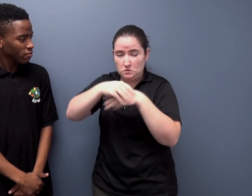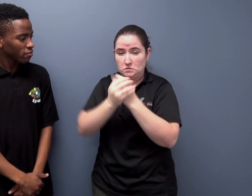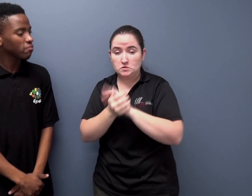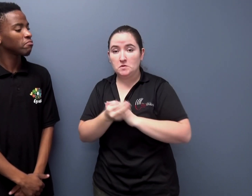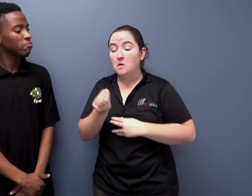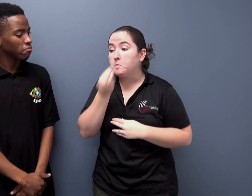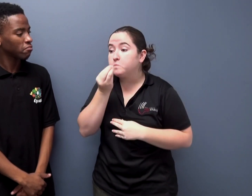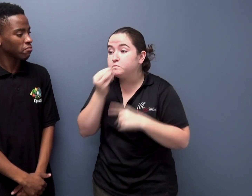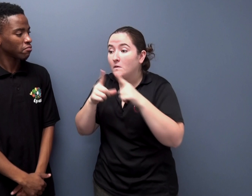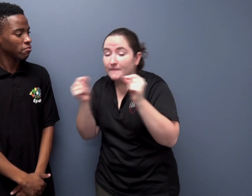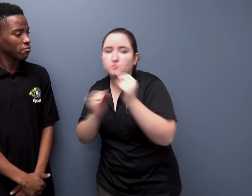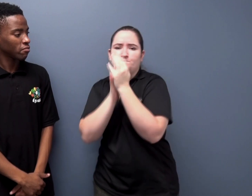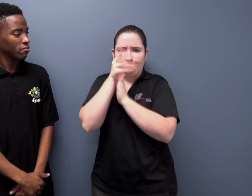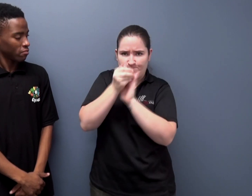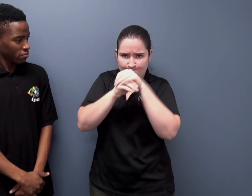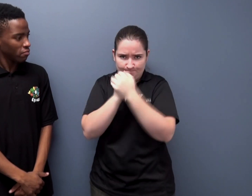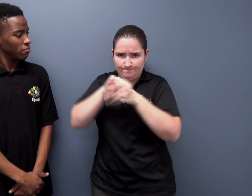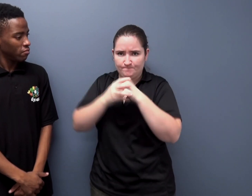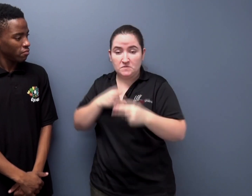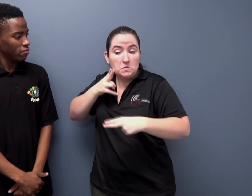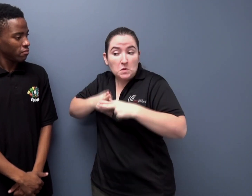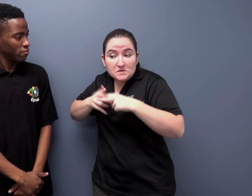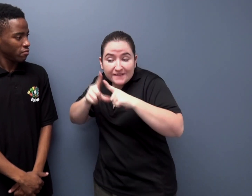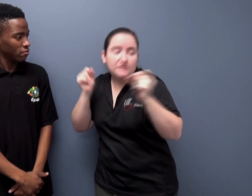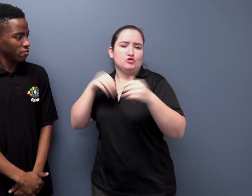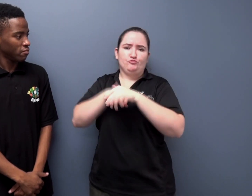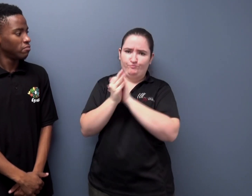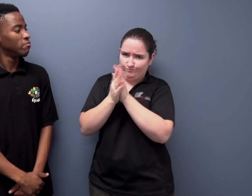When you're done eating, wash your hands. After going to the toilet, wash your hands.